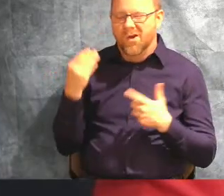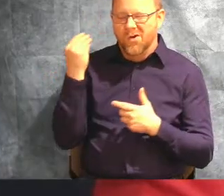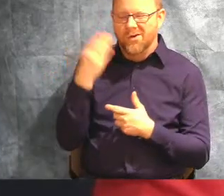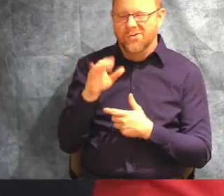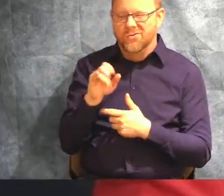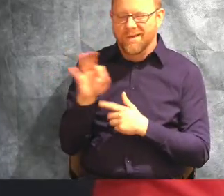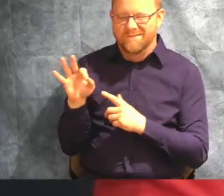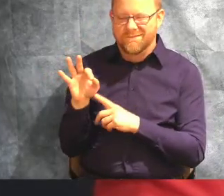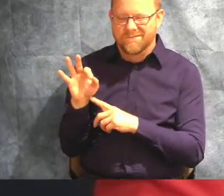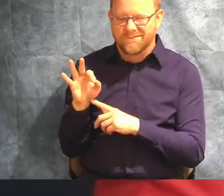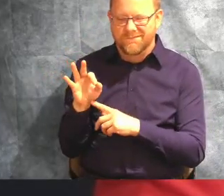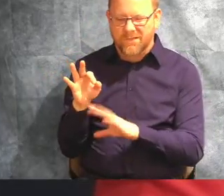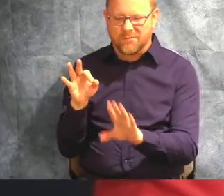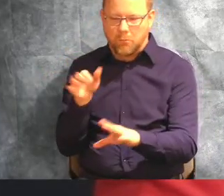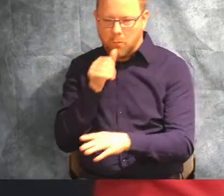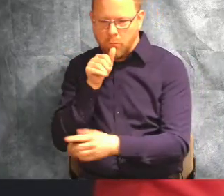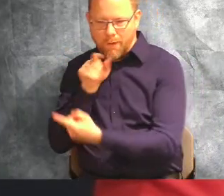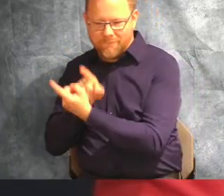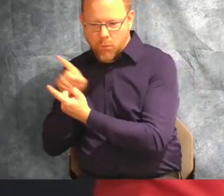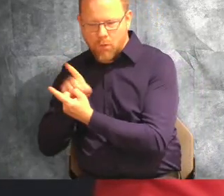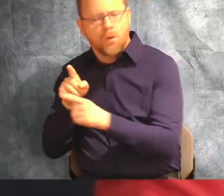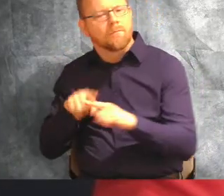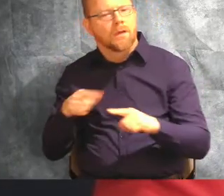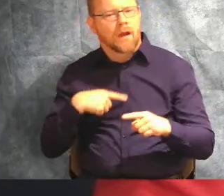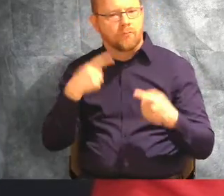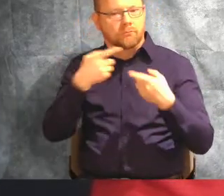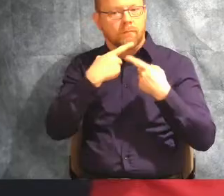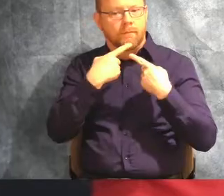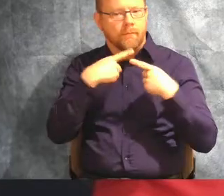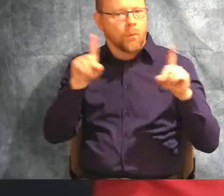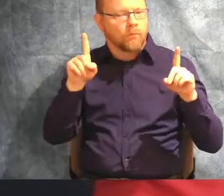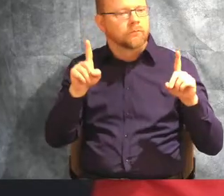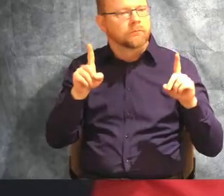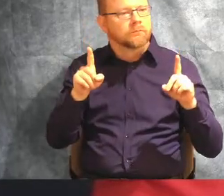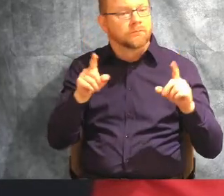Aluotto this privately, but I just want to say publicly outside of just running the building,